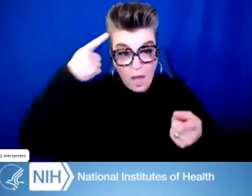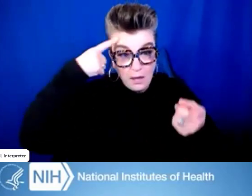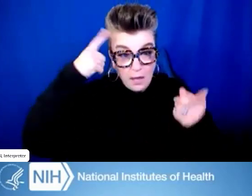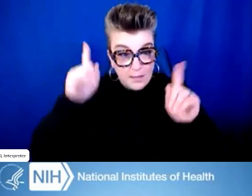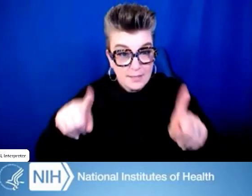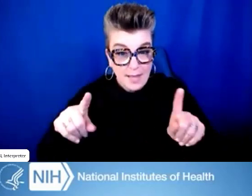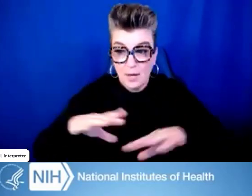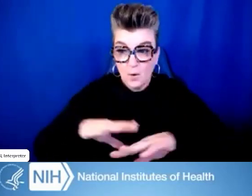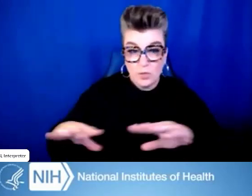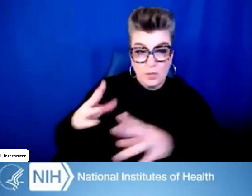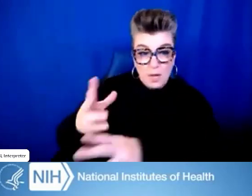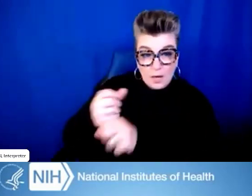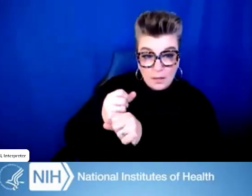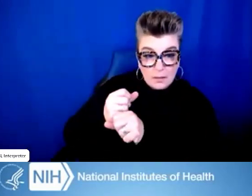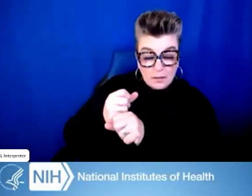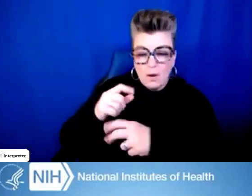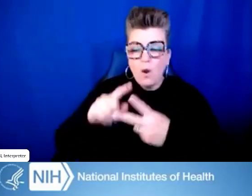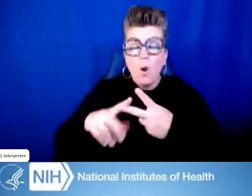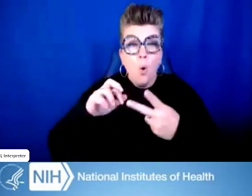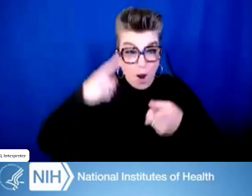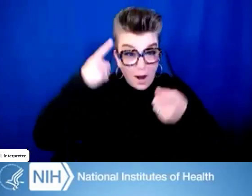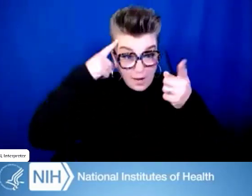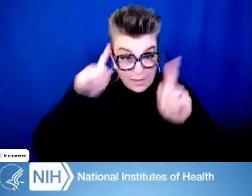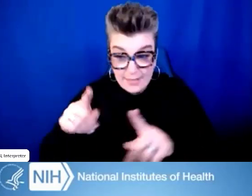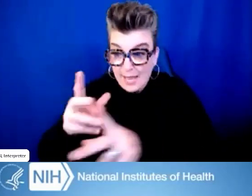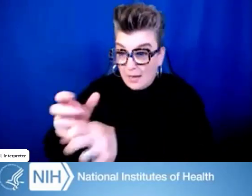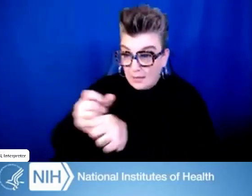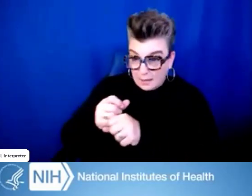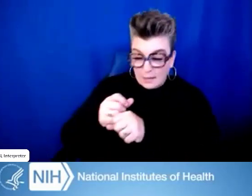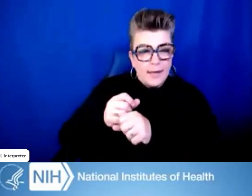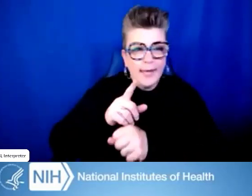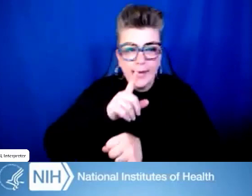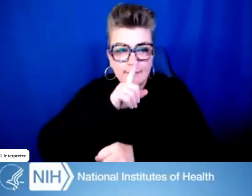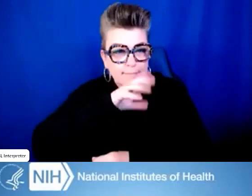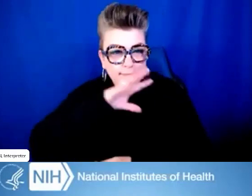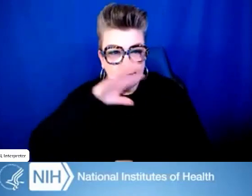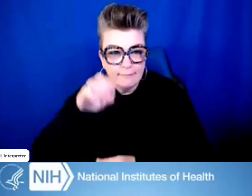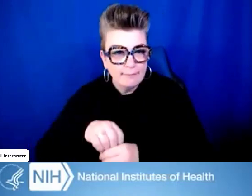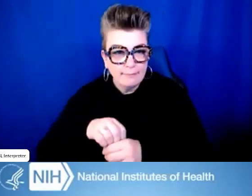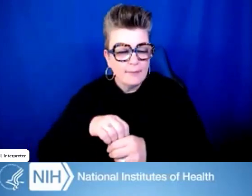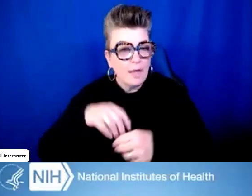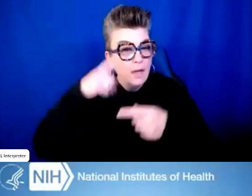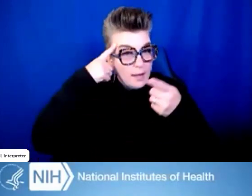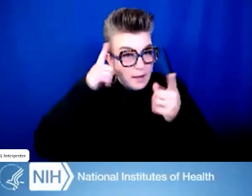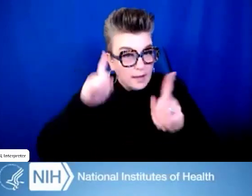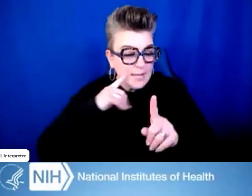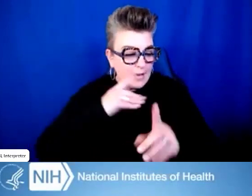or if consent was obtained but did not include consent for sharing beyond the research team?